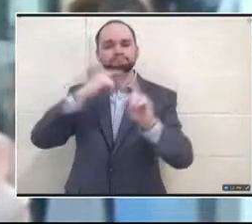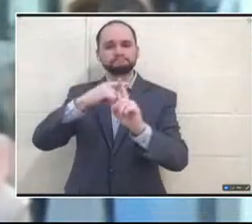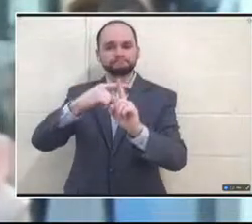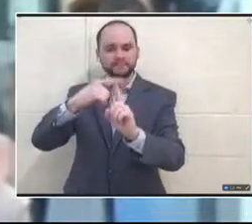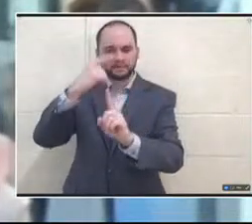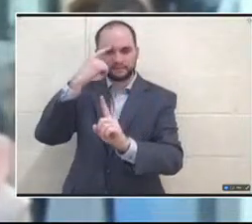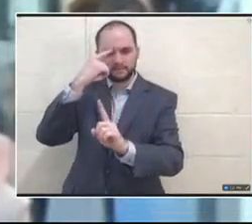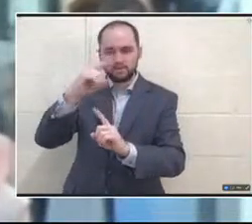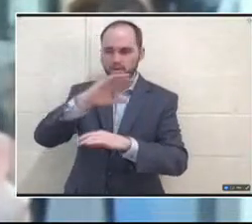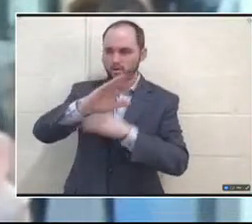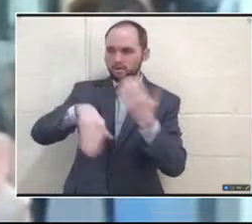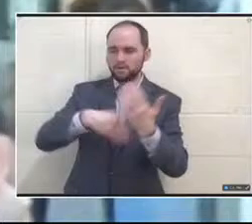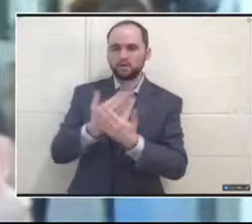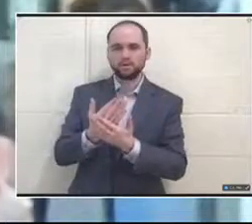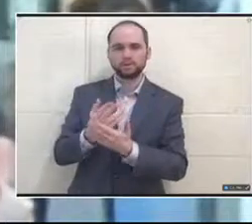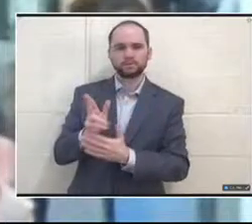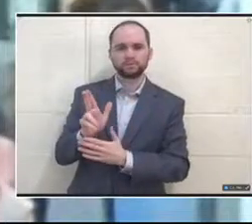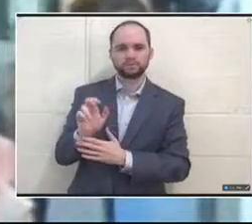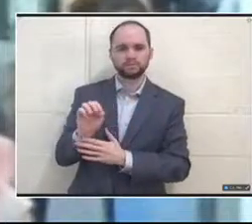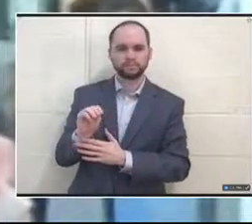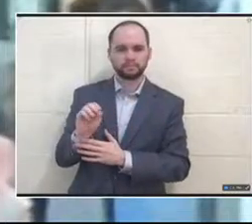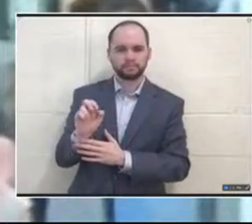program with you today.